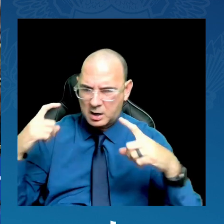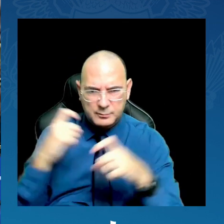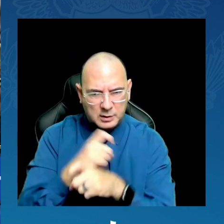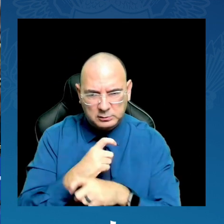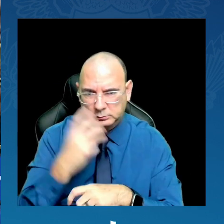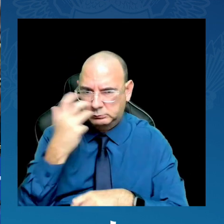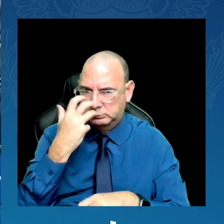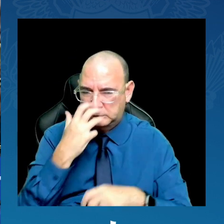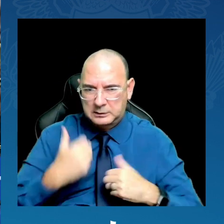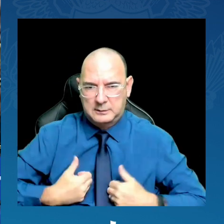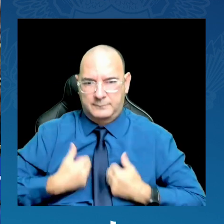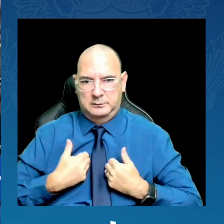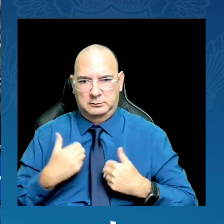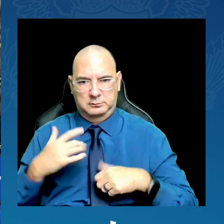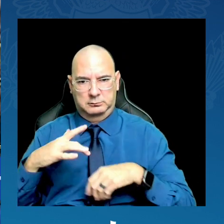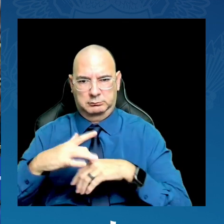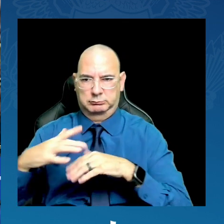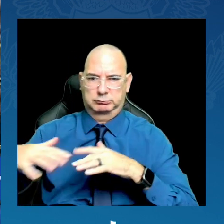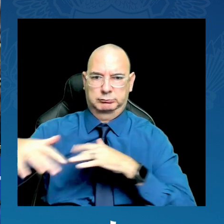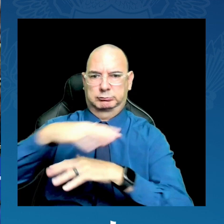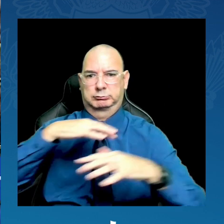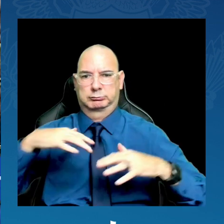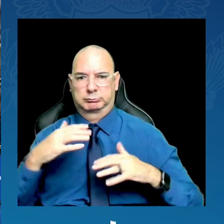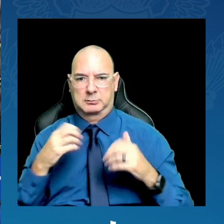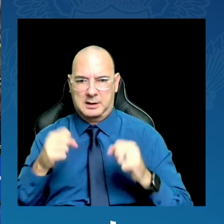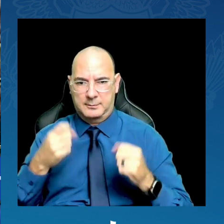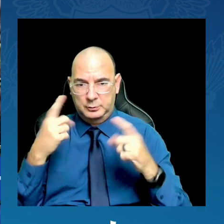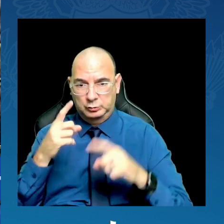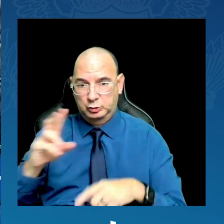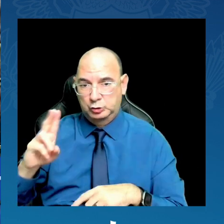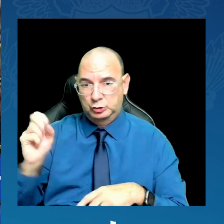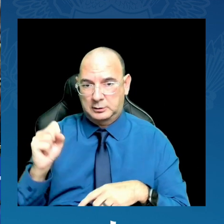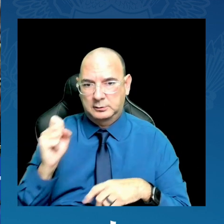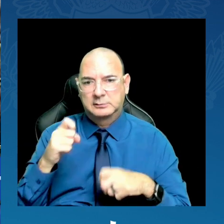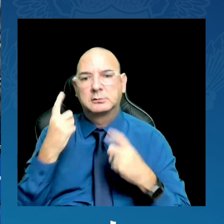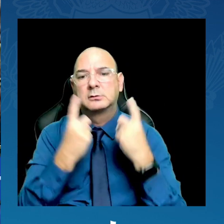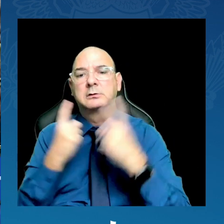I believe that the U.S. should consider establishing a space portal to direct the new space